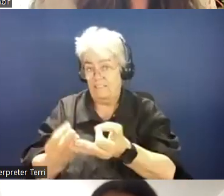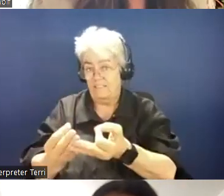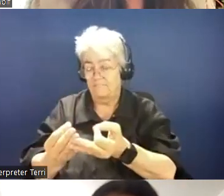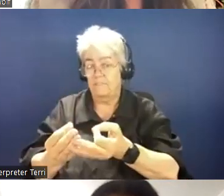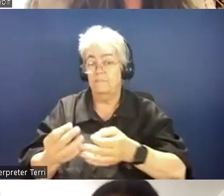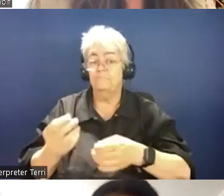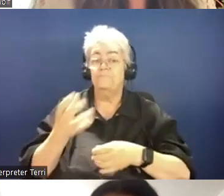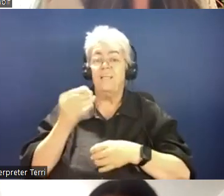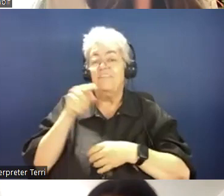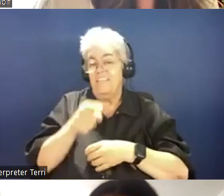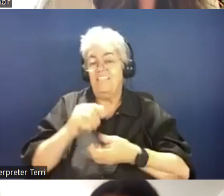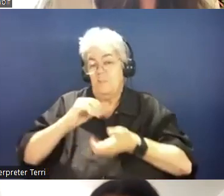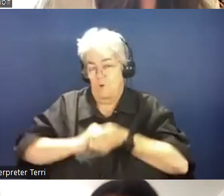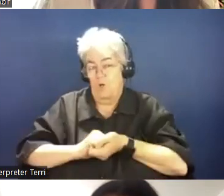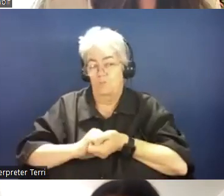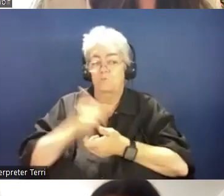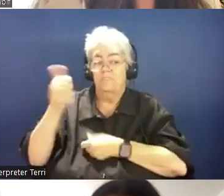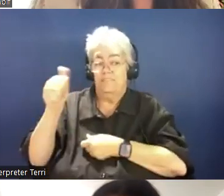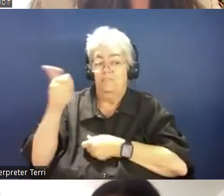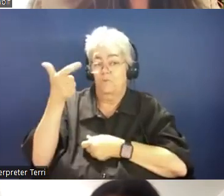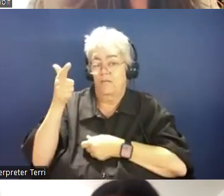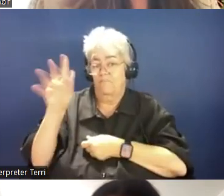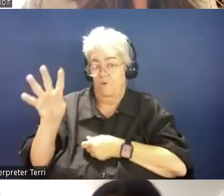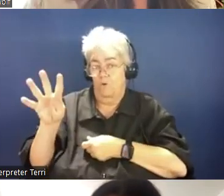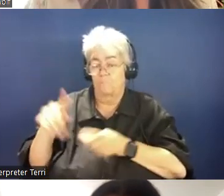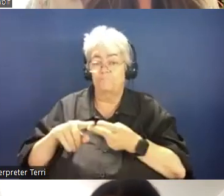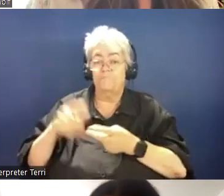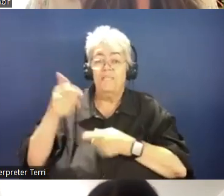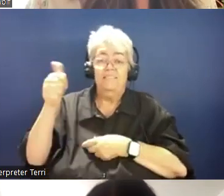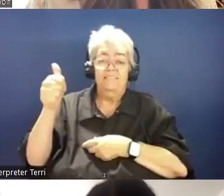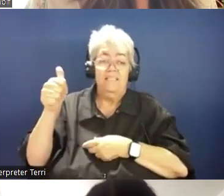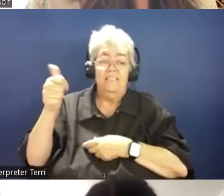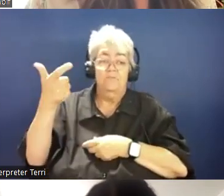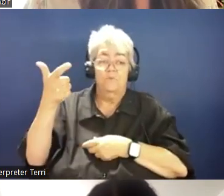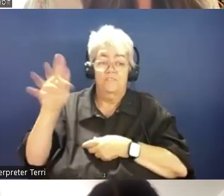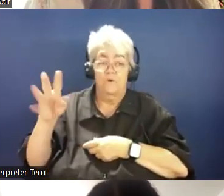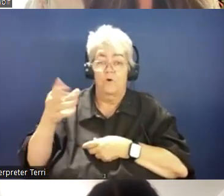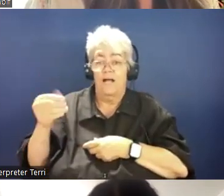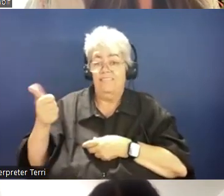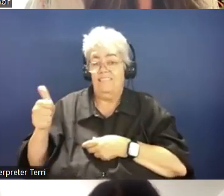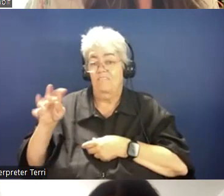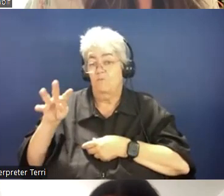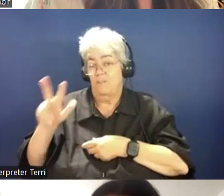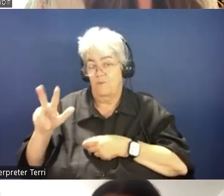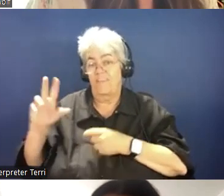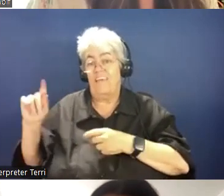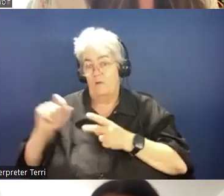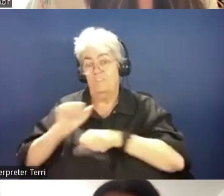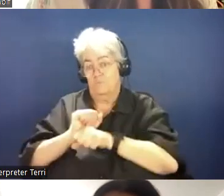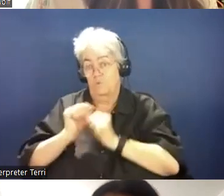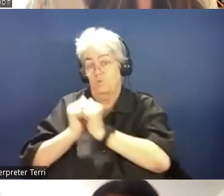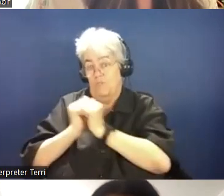a partner bill to 1024, both of them the counties worked very closely on. And both were also worked